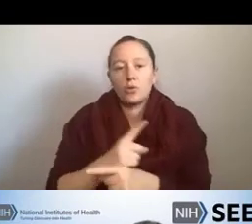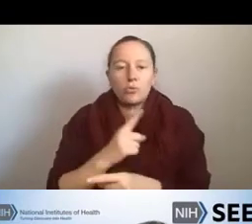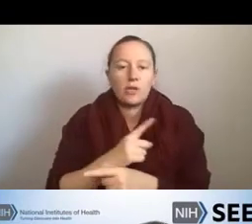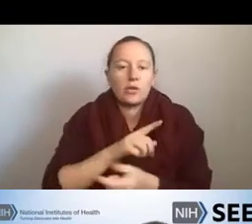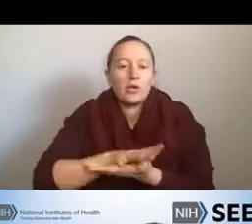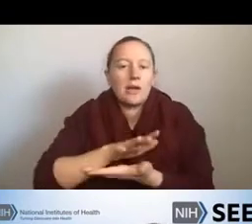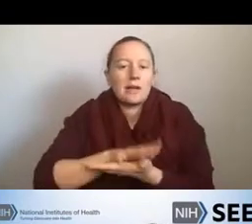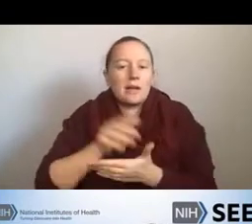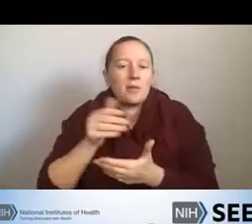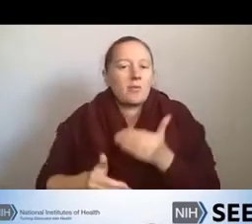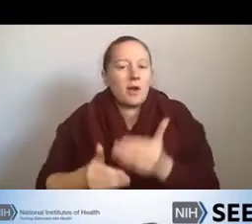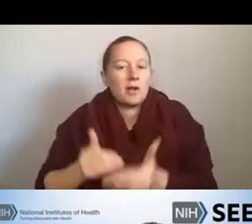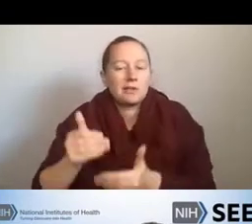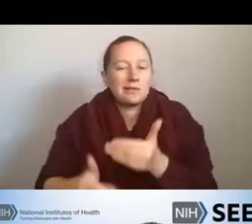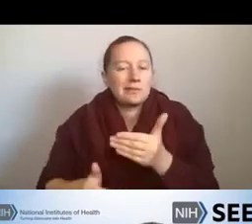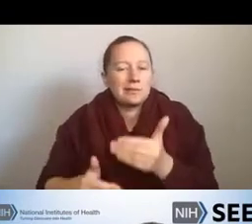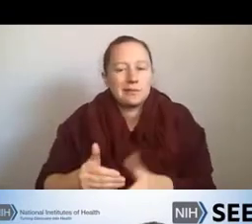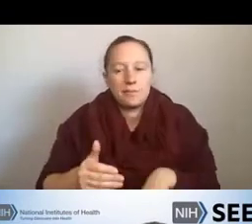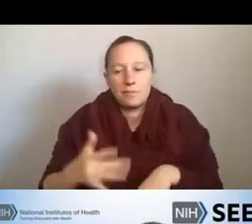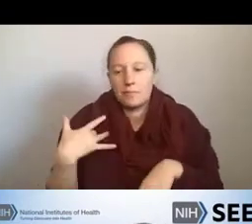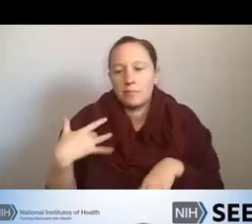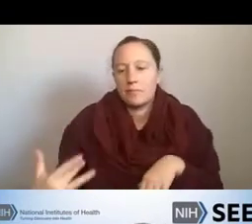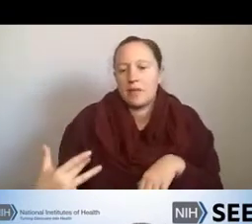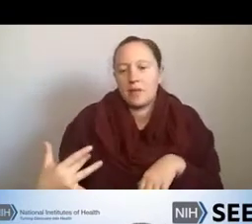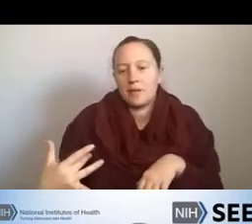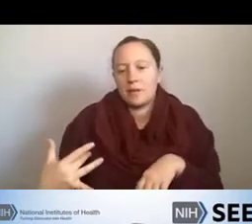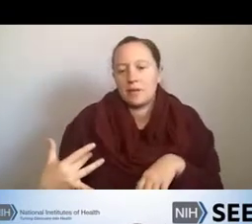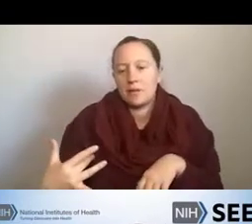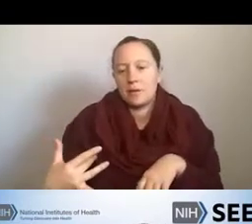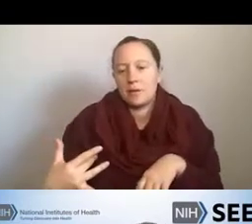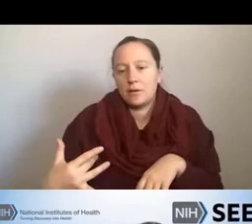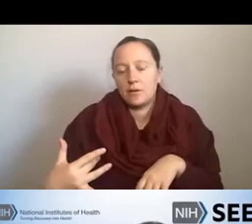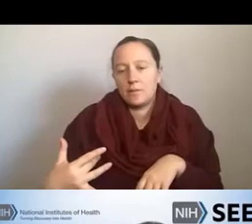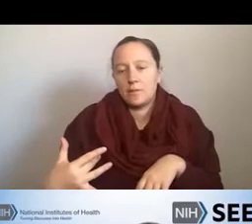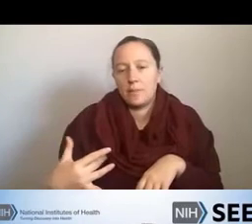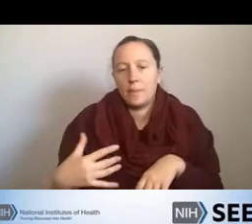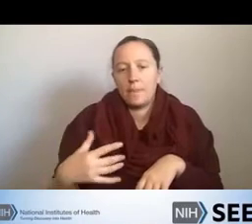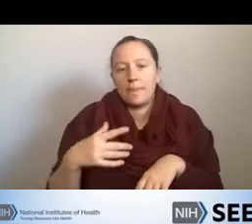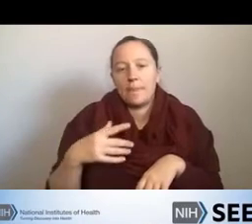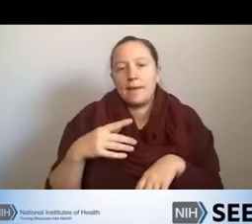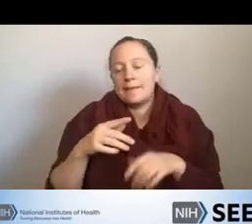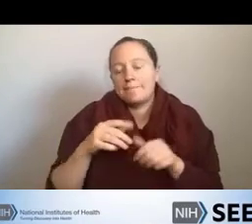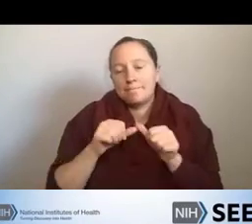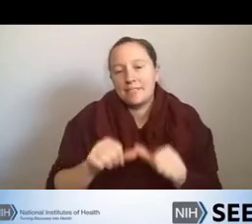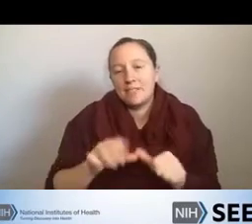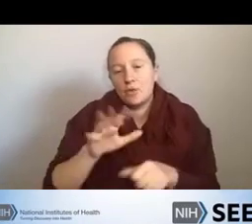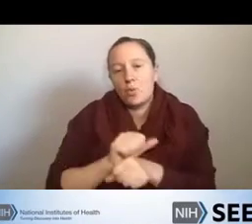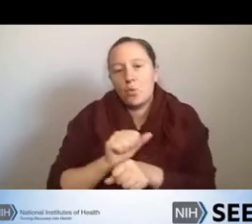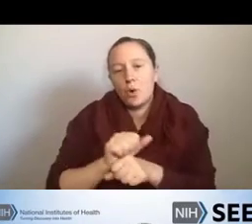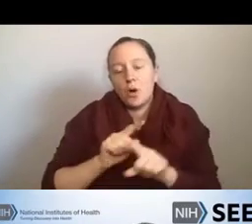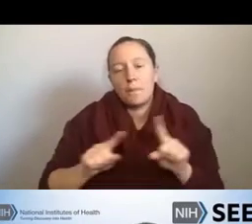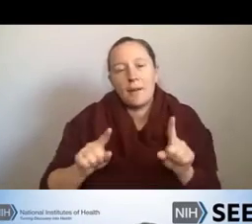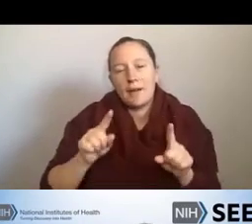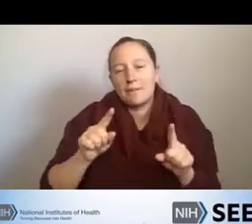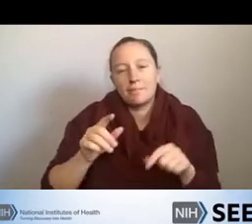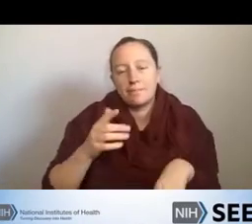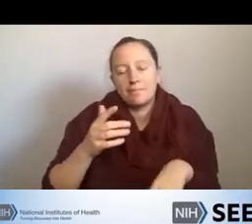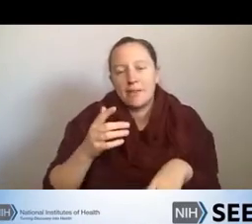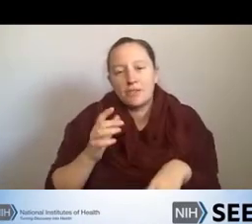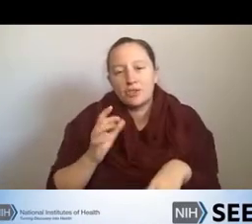where you'll just continue your work. It's hypothesis-driven. These programs, in fact, are product ...